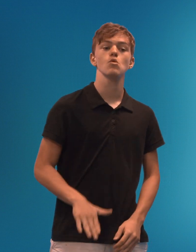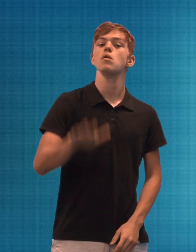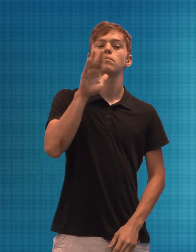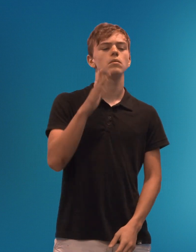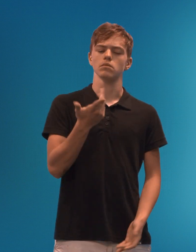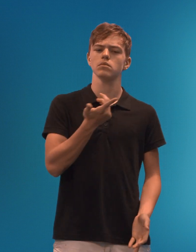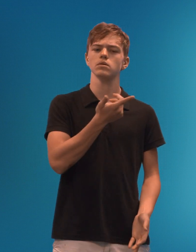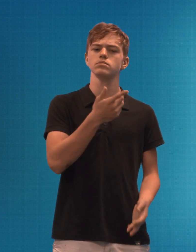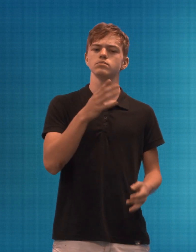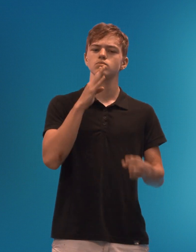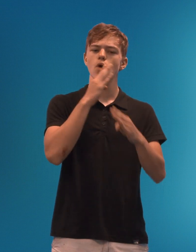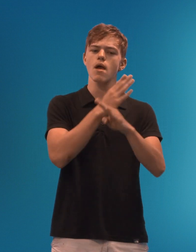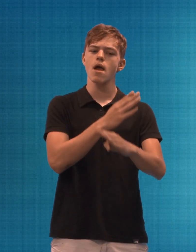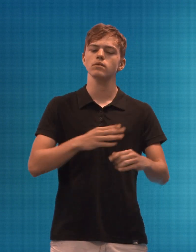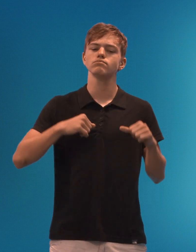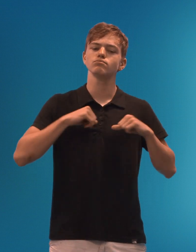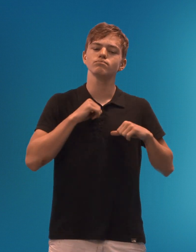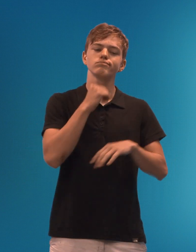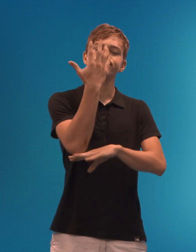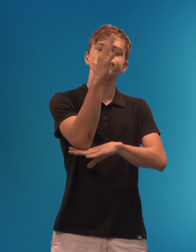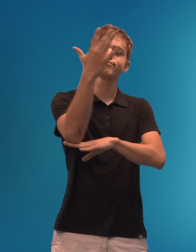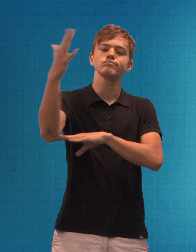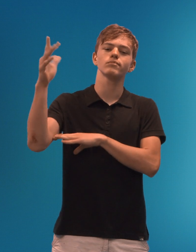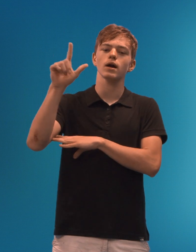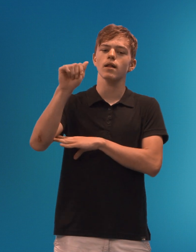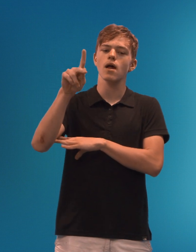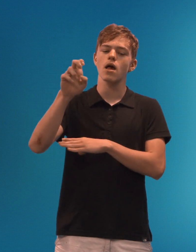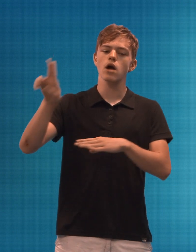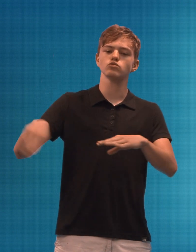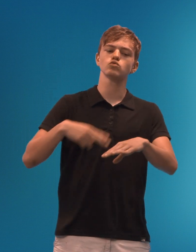Ben grew up with a very quiet, comfortable, nature life.